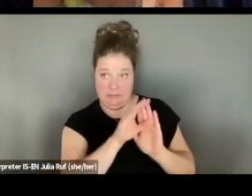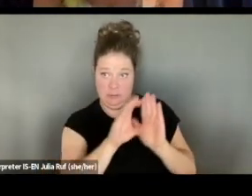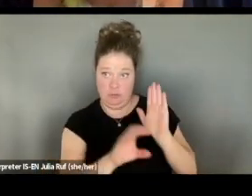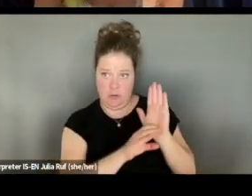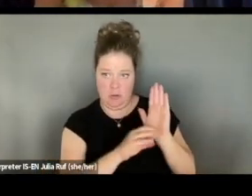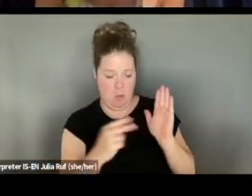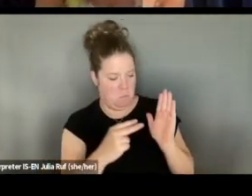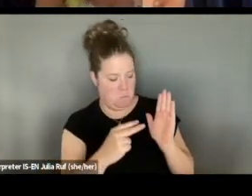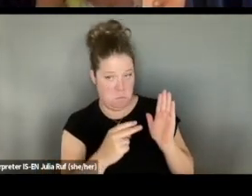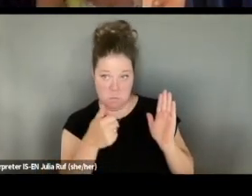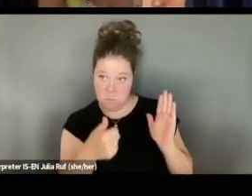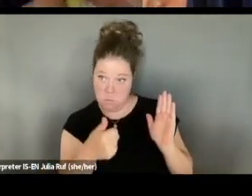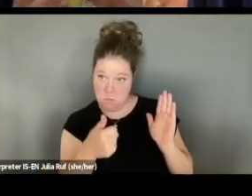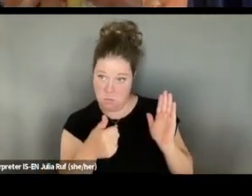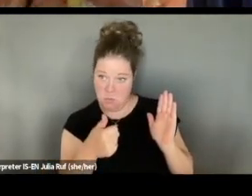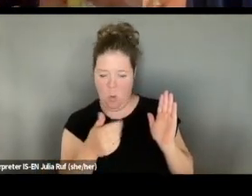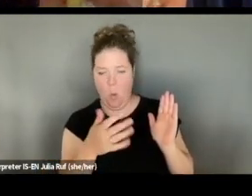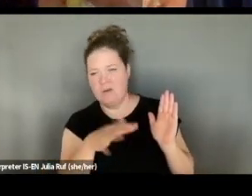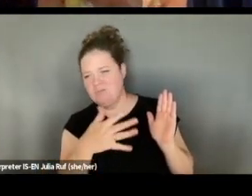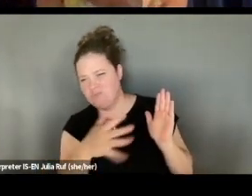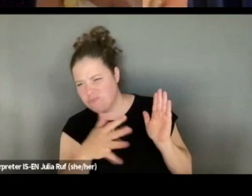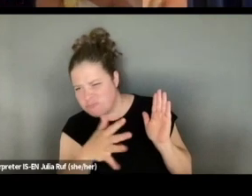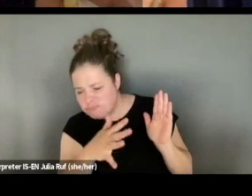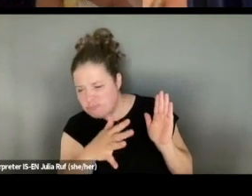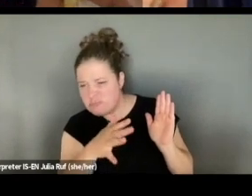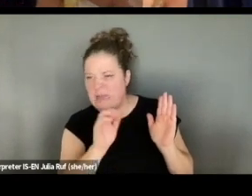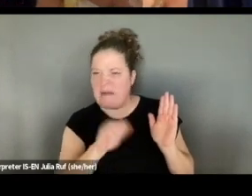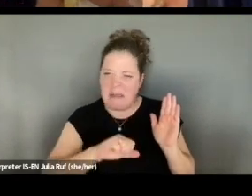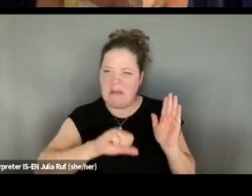setup is something you think could be useful for